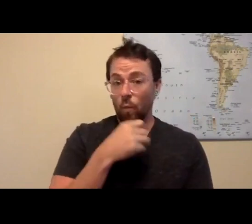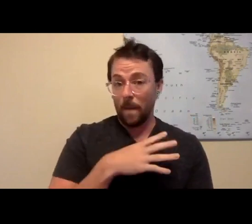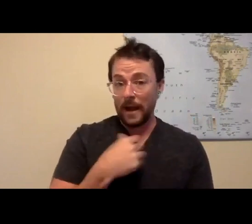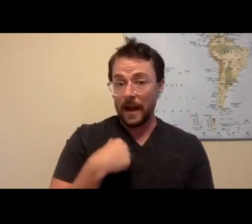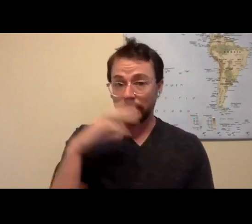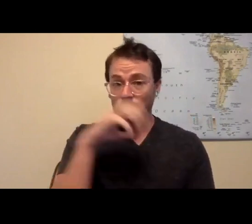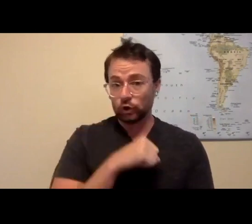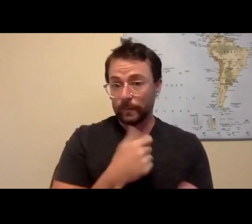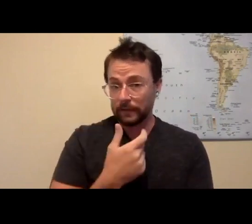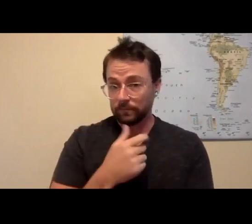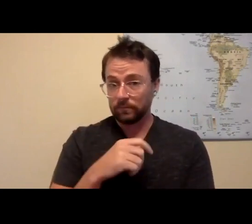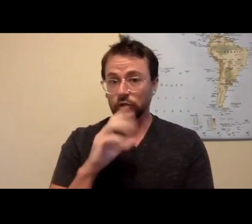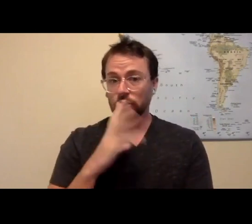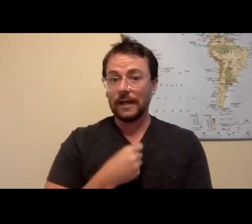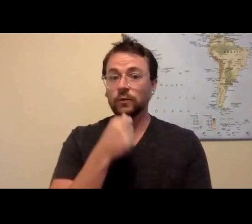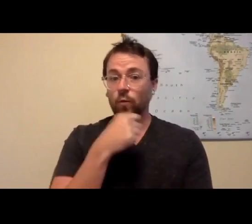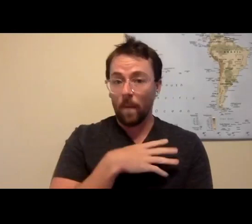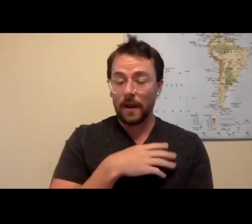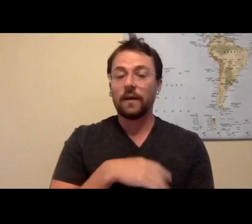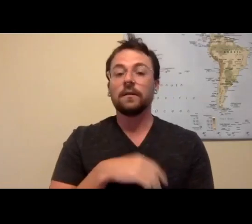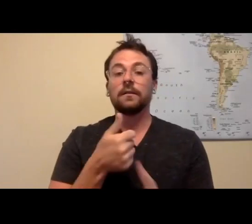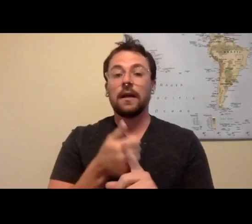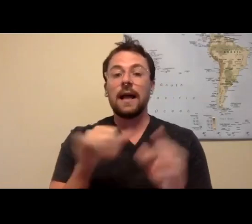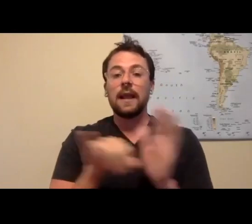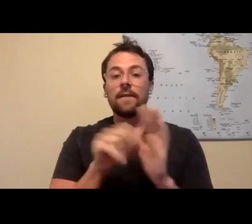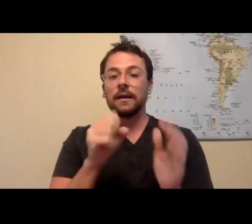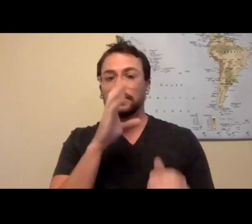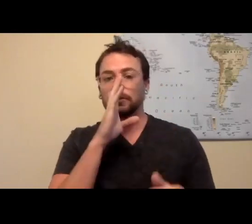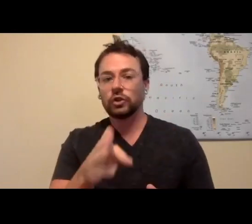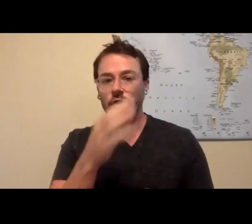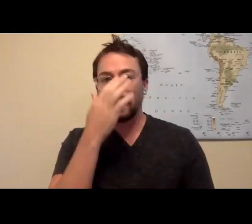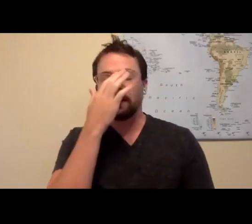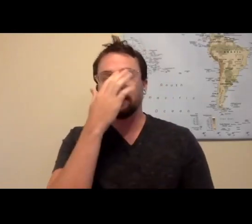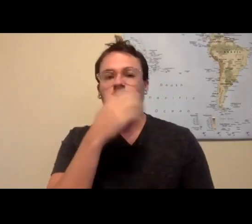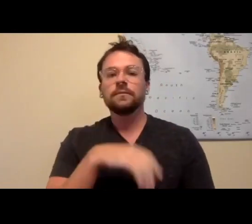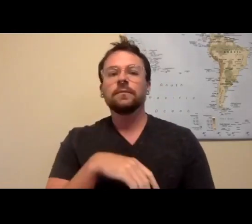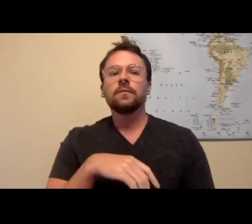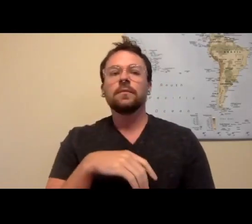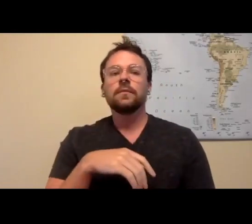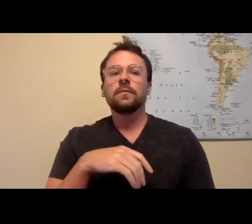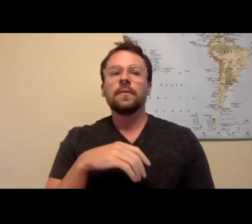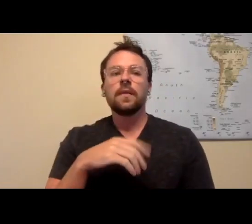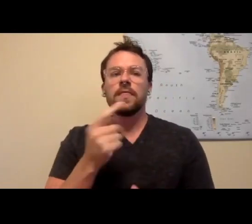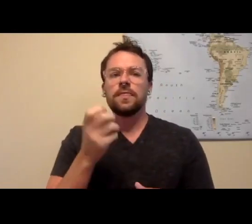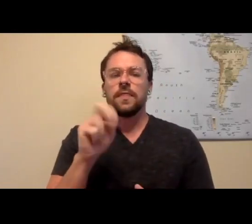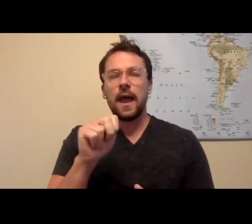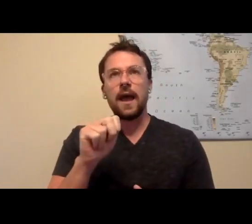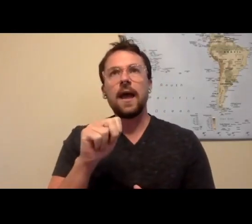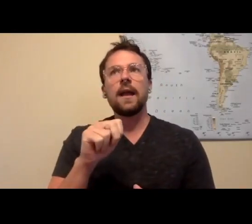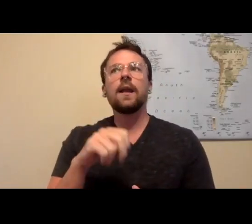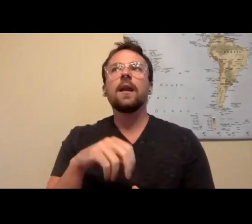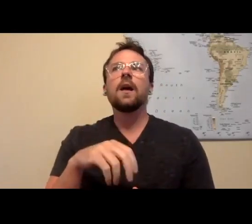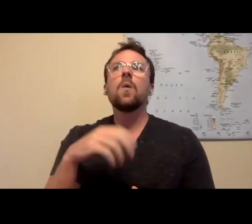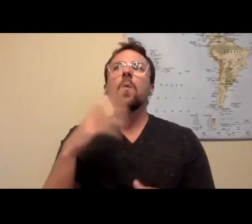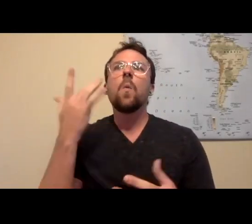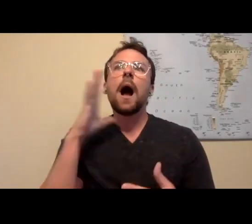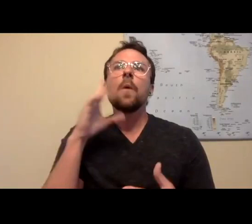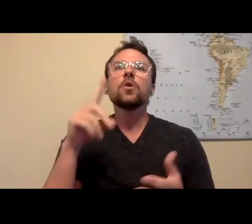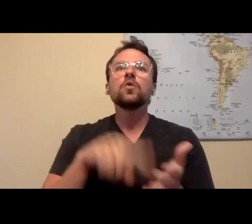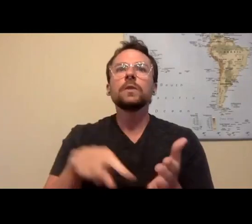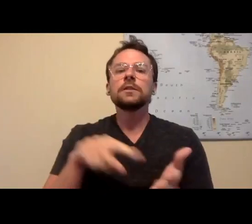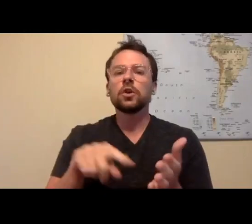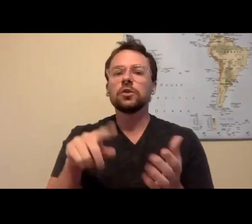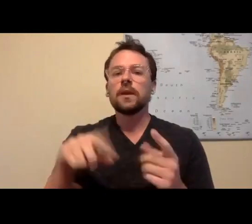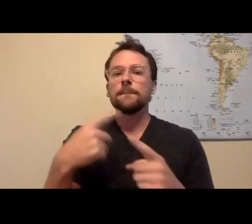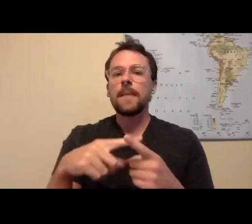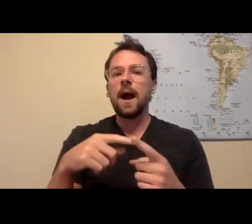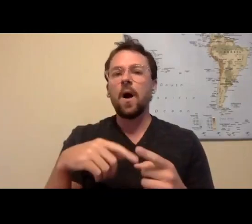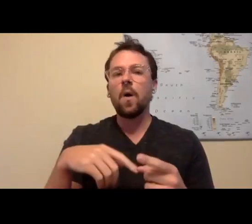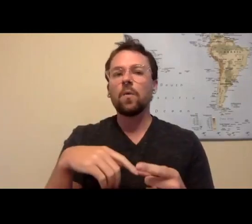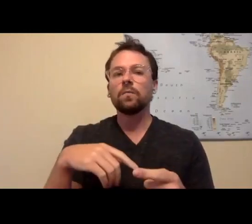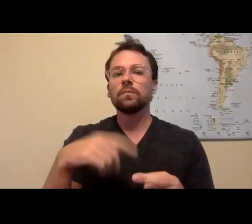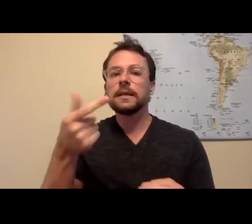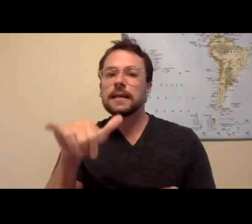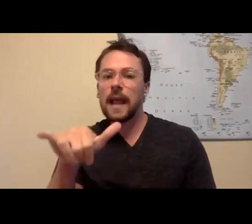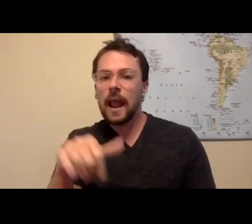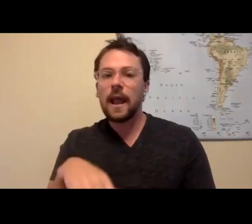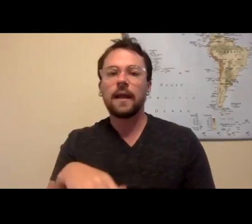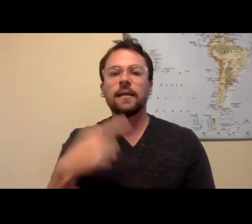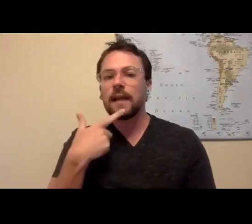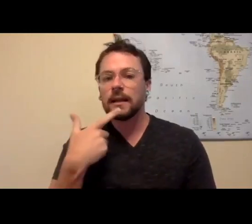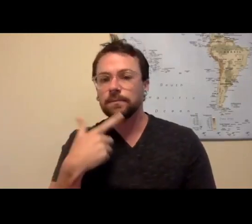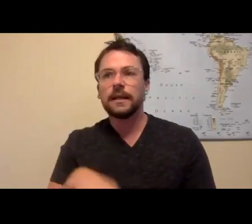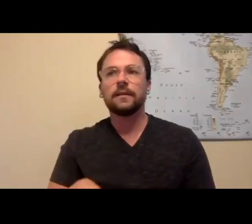As one example, you could take a transwoman who identifies as straight.